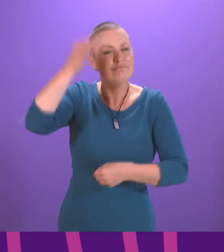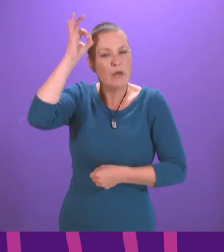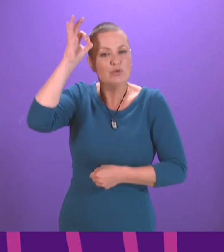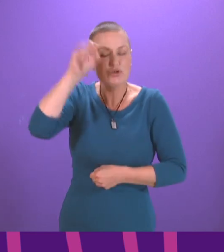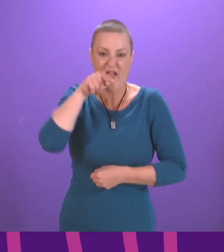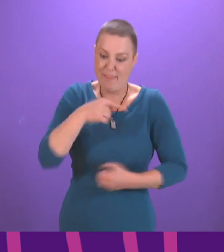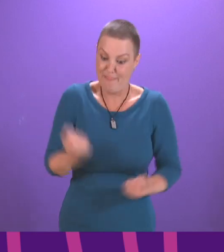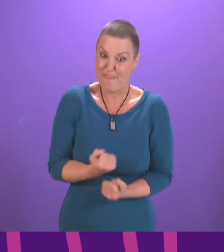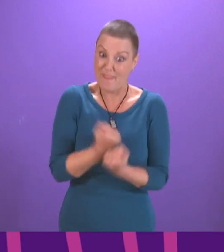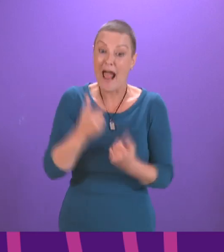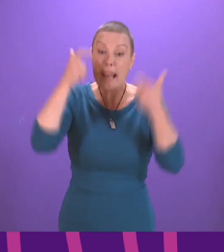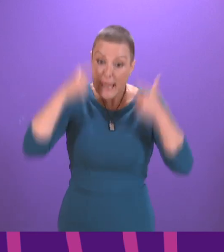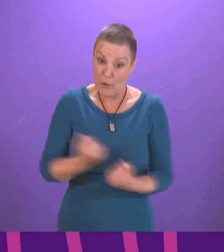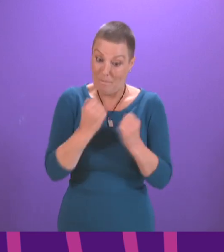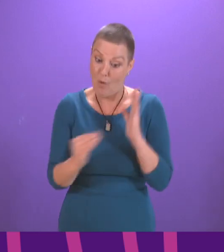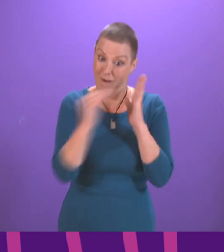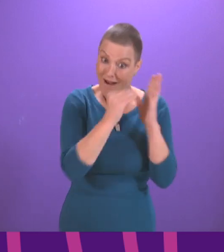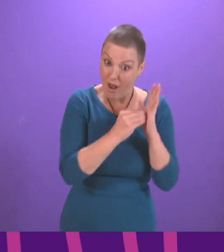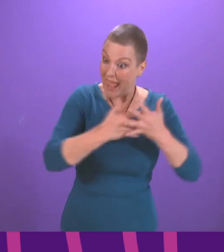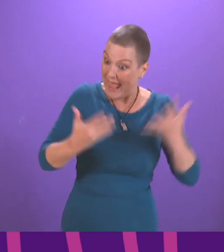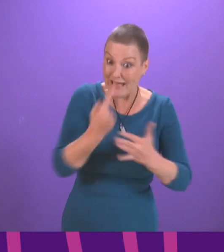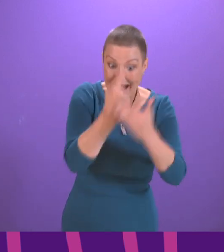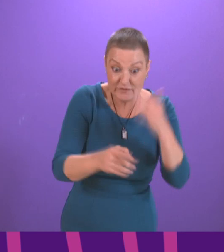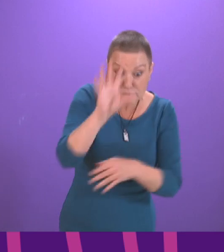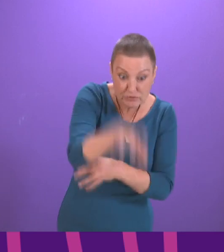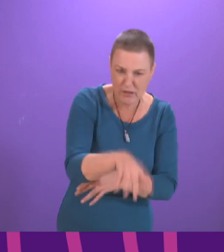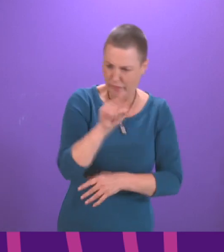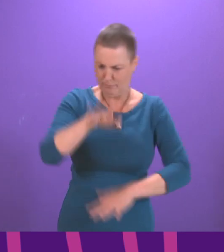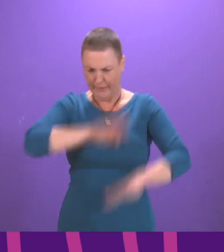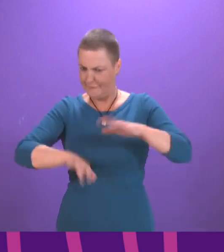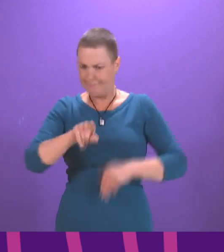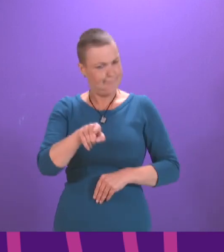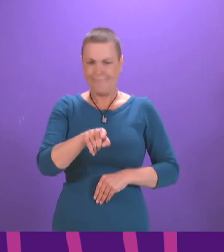action against any individual premises that were, through whatever conduct, raising the